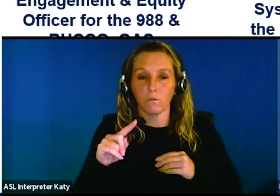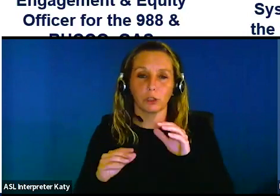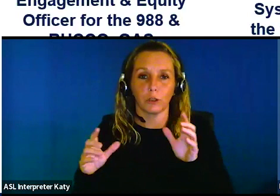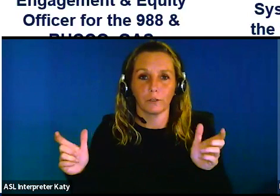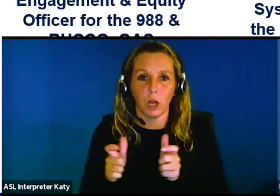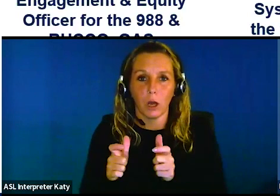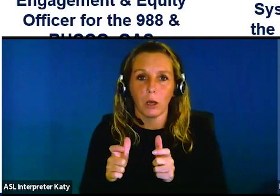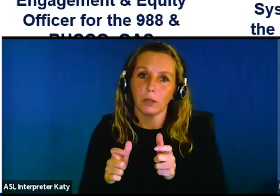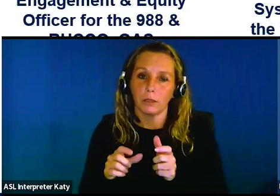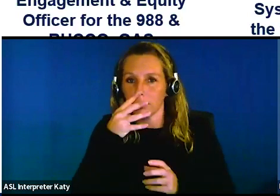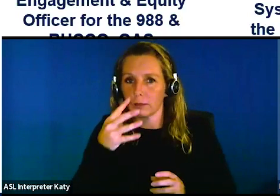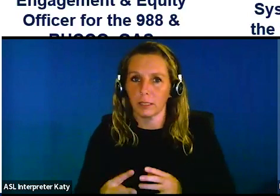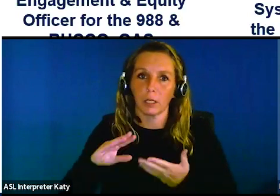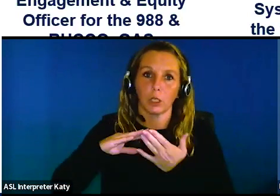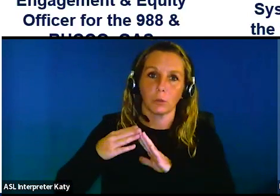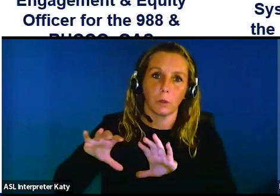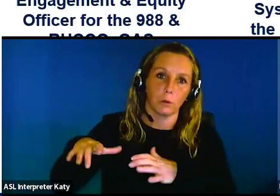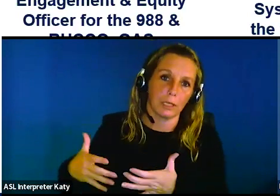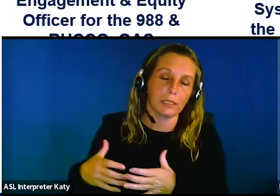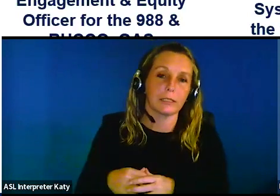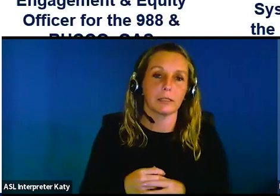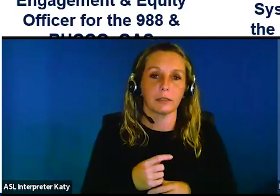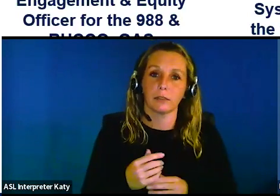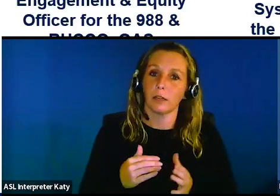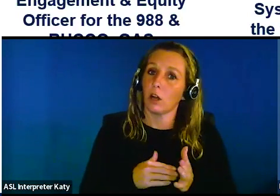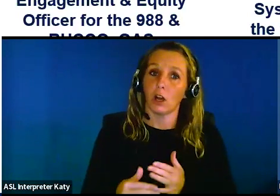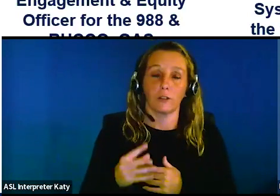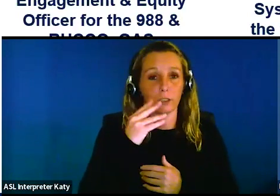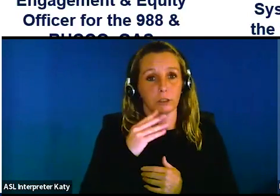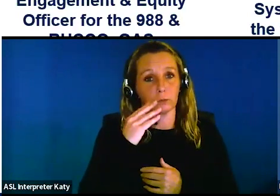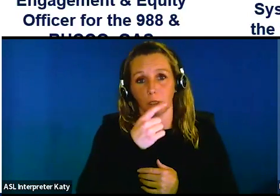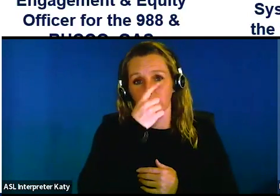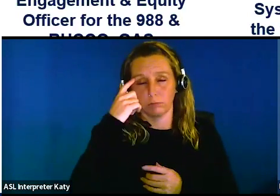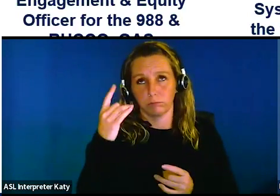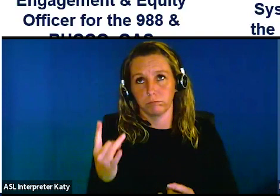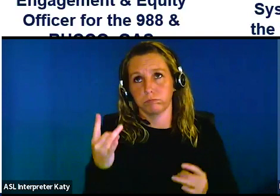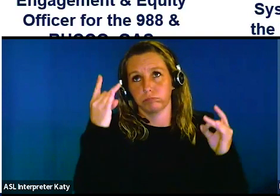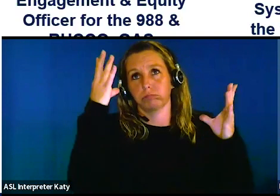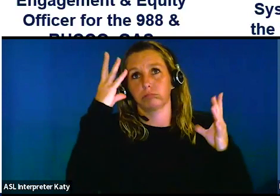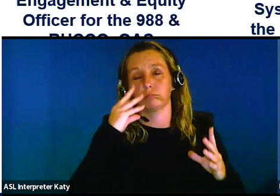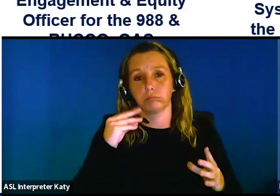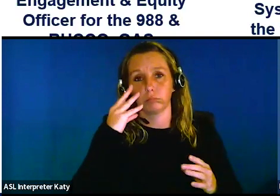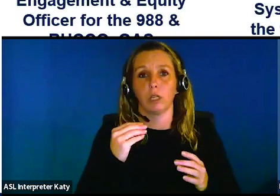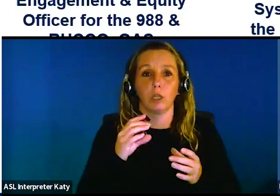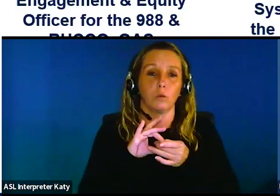who've often had traumatic experiences that times, you know, with our service systems.